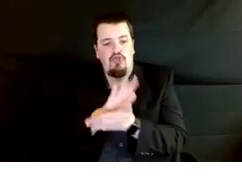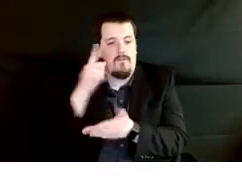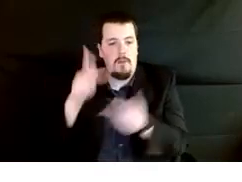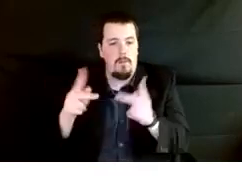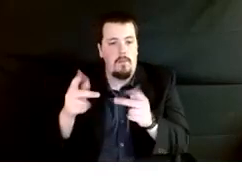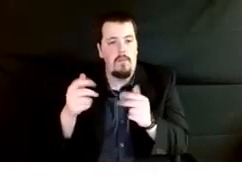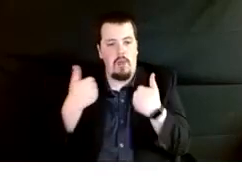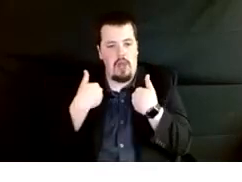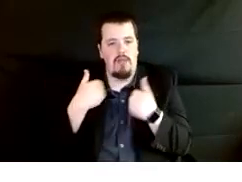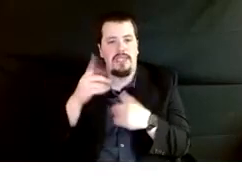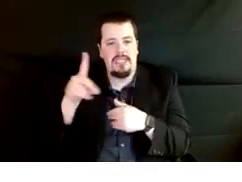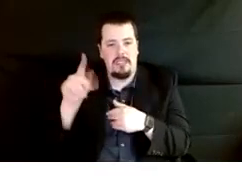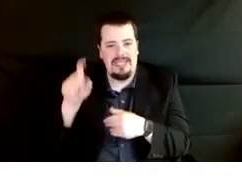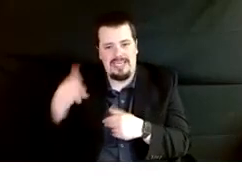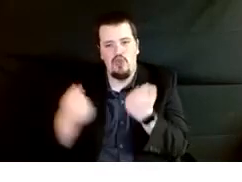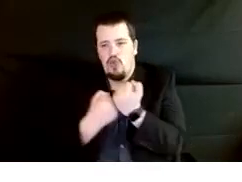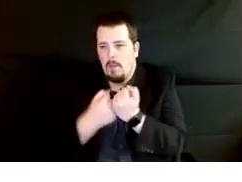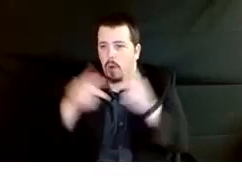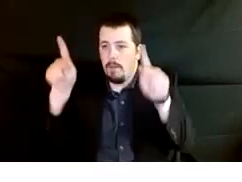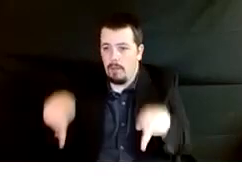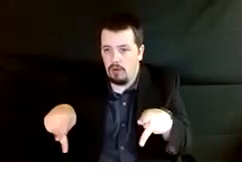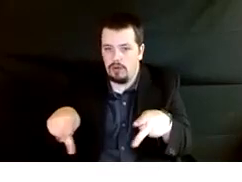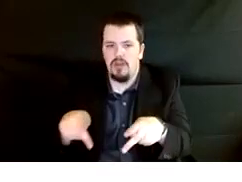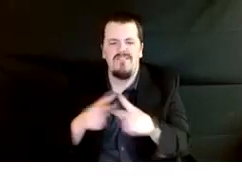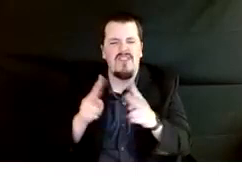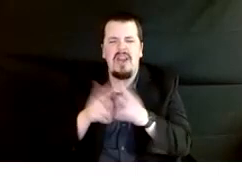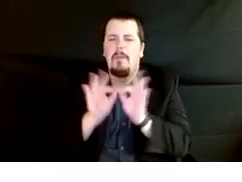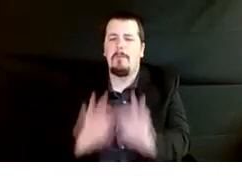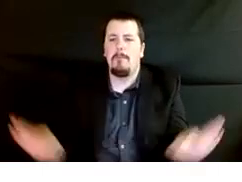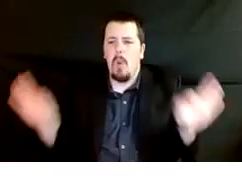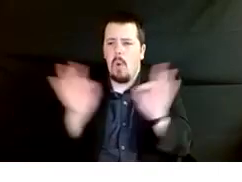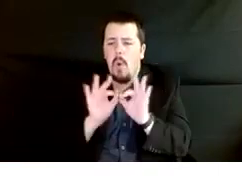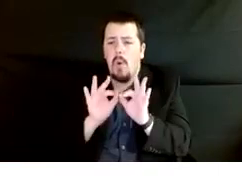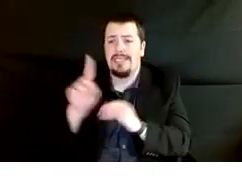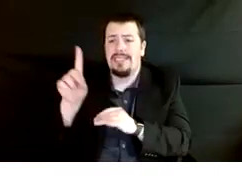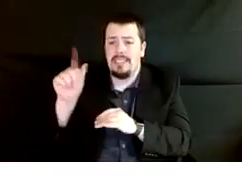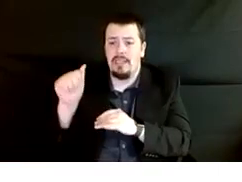Who Need a Support Person ...critically important...the Disability Rights Tennessee um